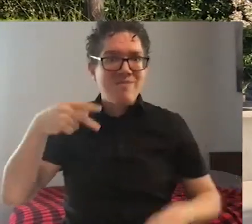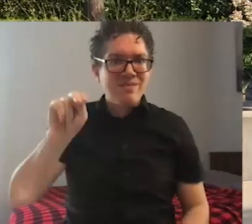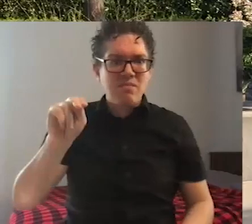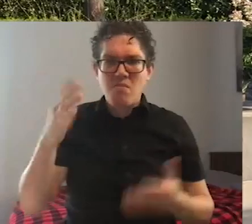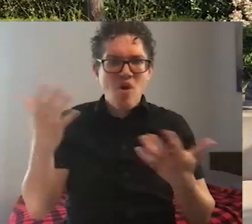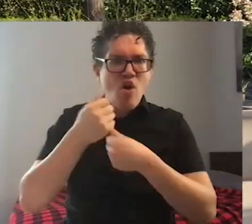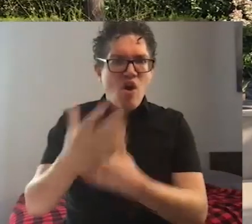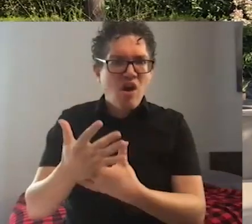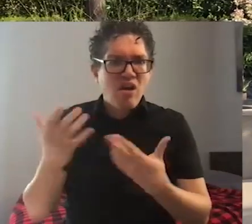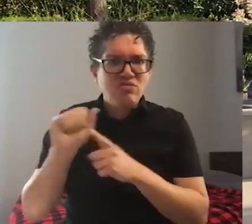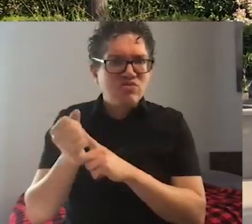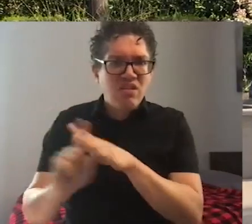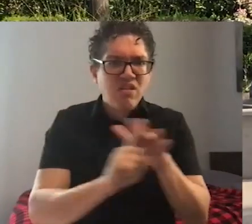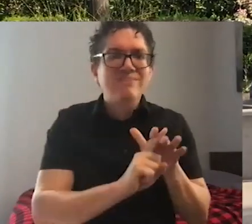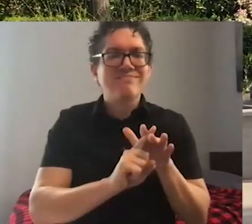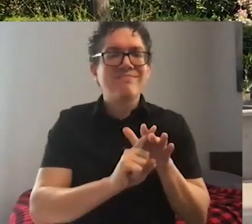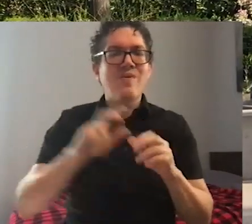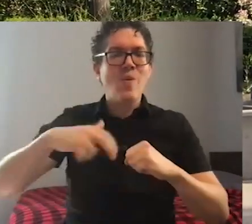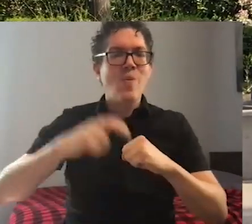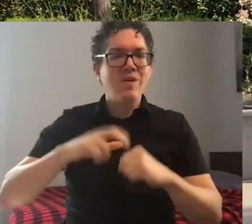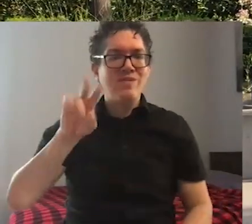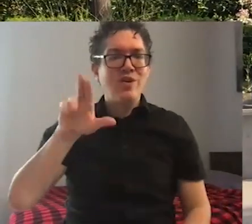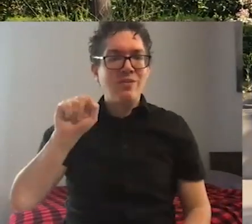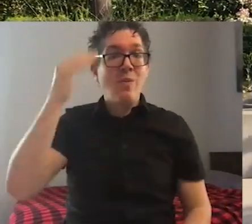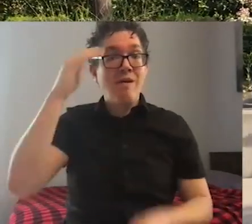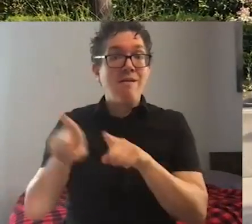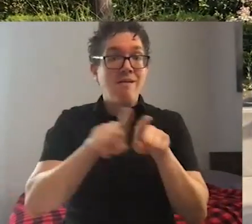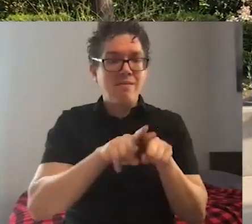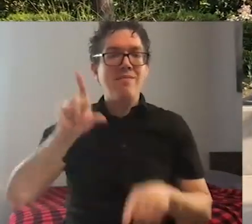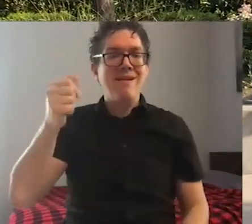Investigations found that it was caused by a previously unknown virus, now named the